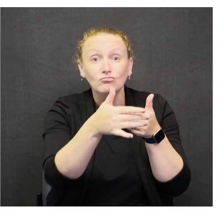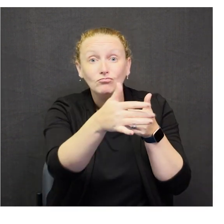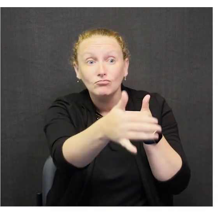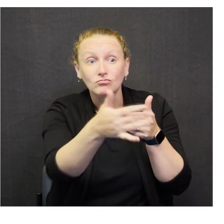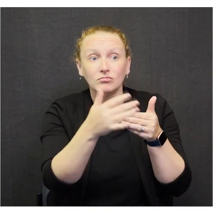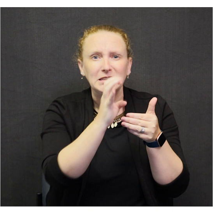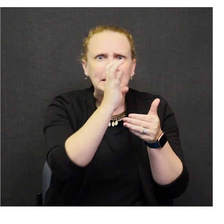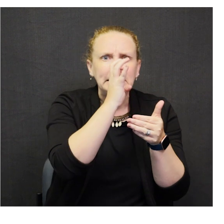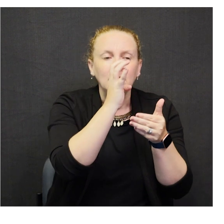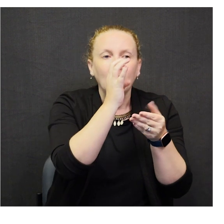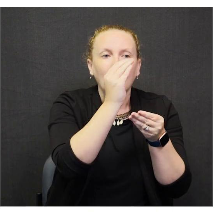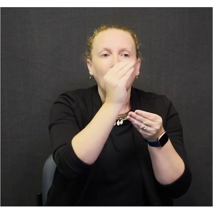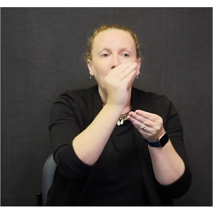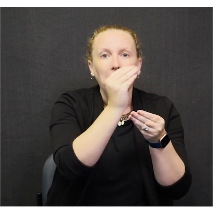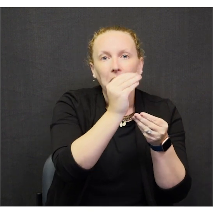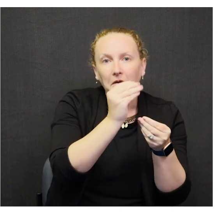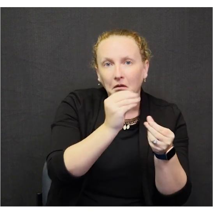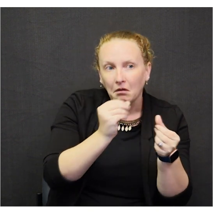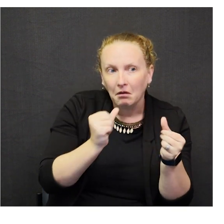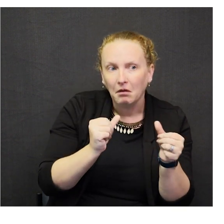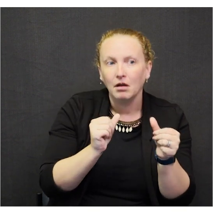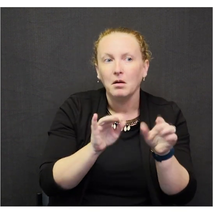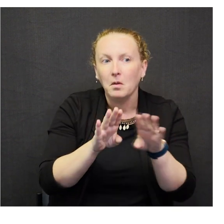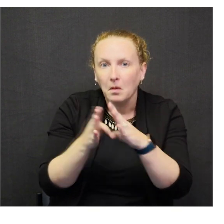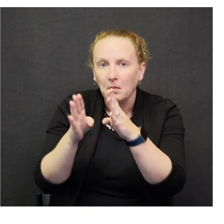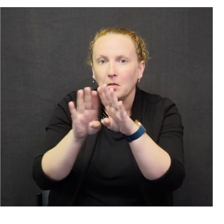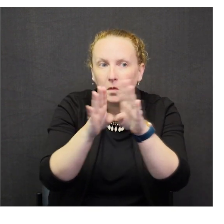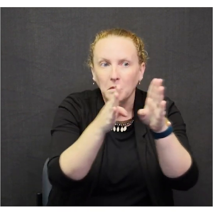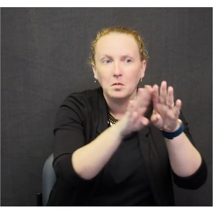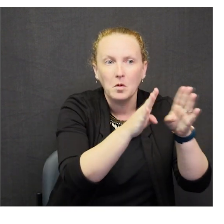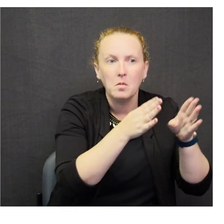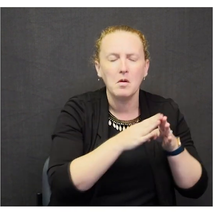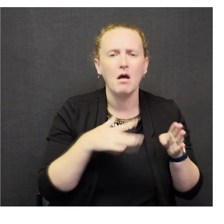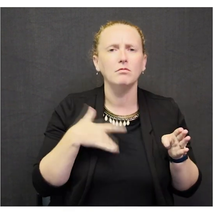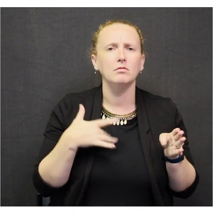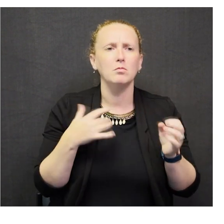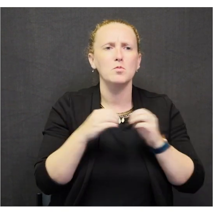to do this safely, more providers will also be coming back to the clinics and back on